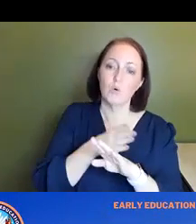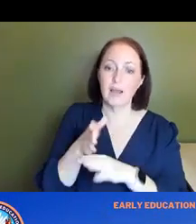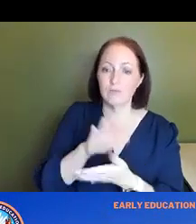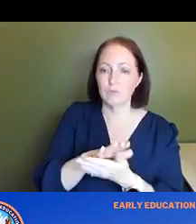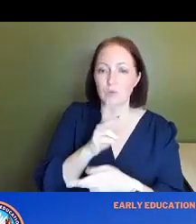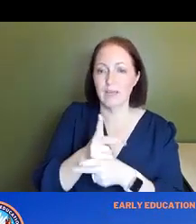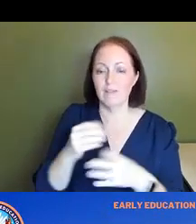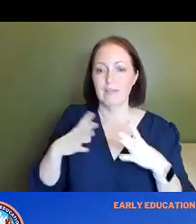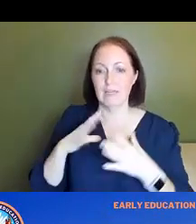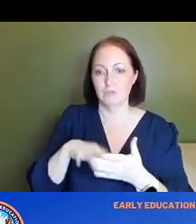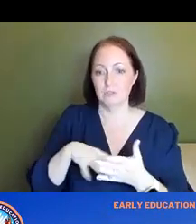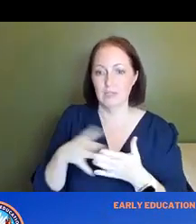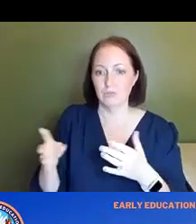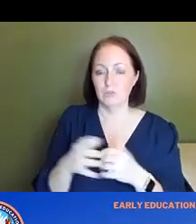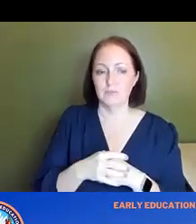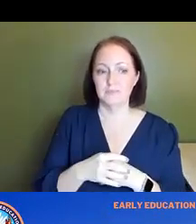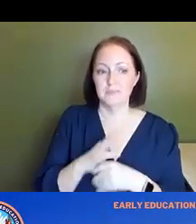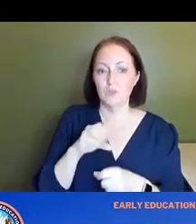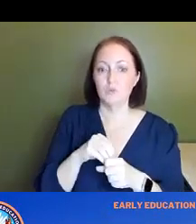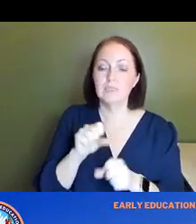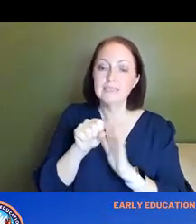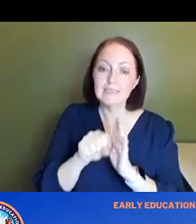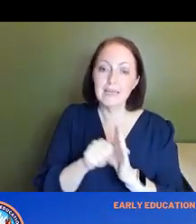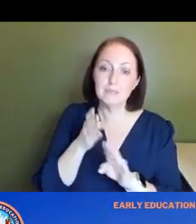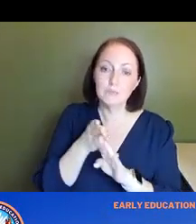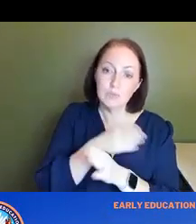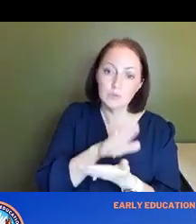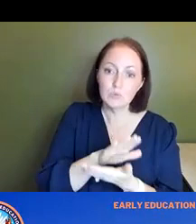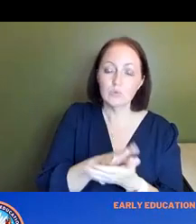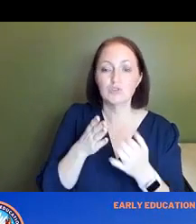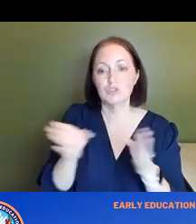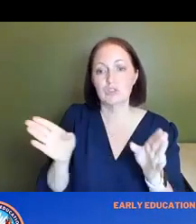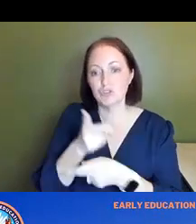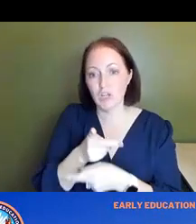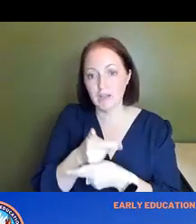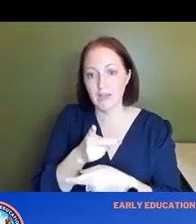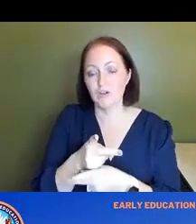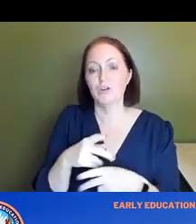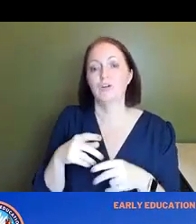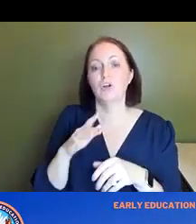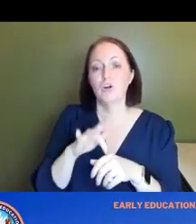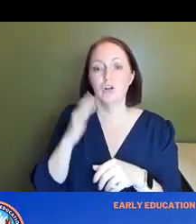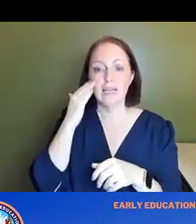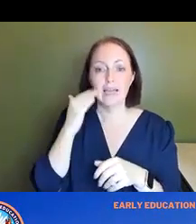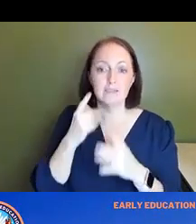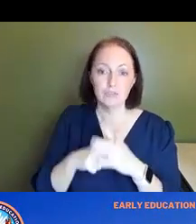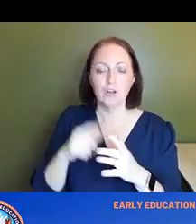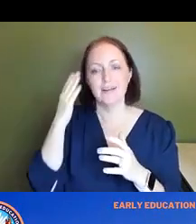schedule. These include state preschool general child care Early Head Start Head Start community-based